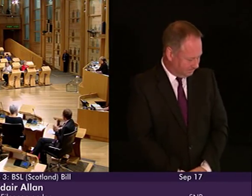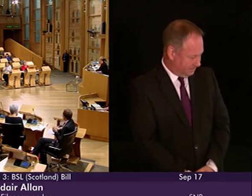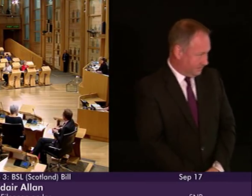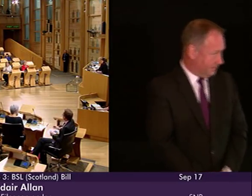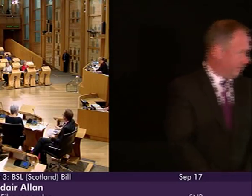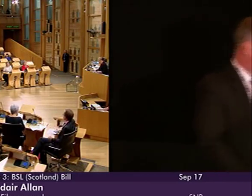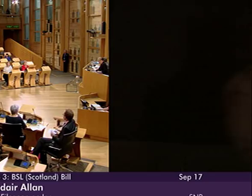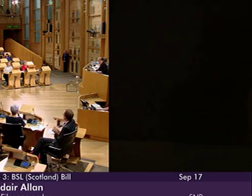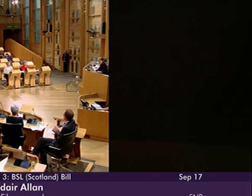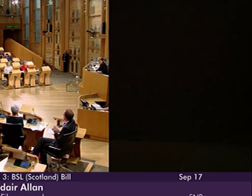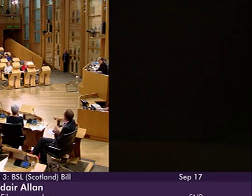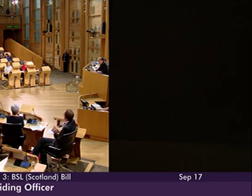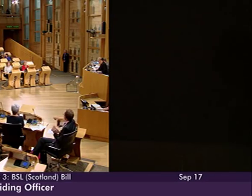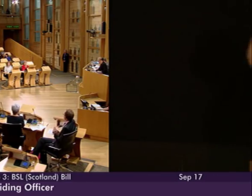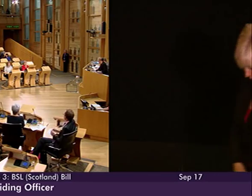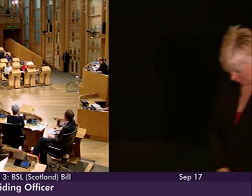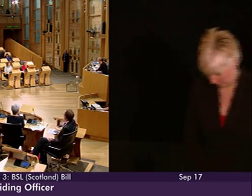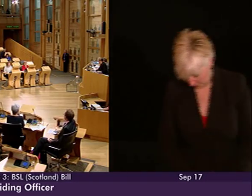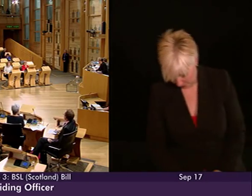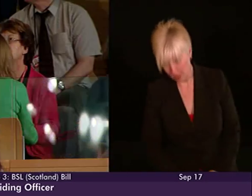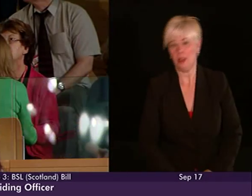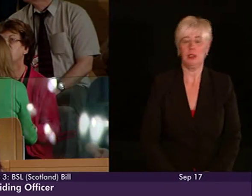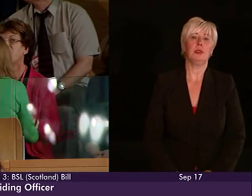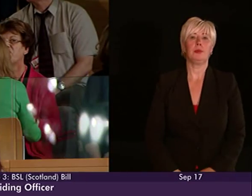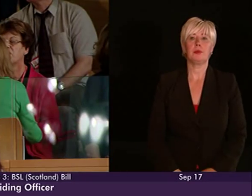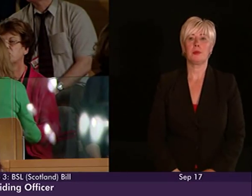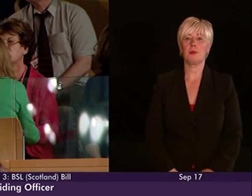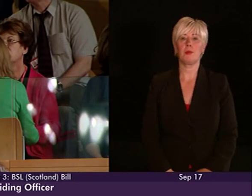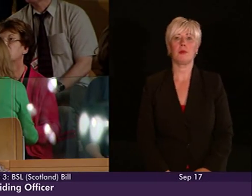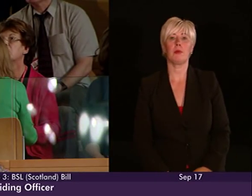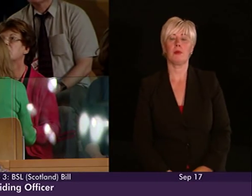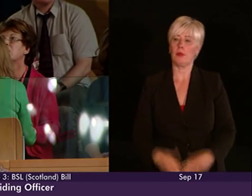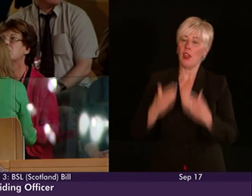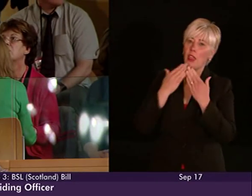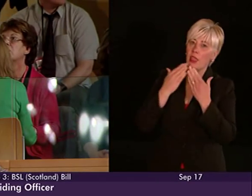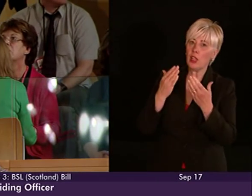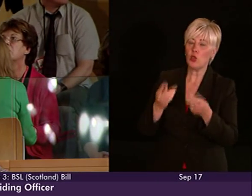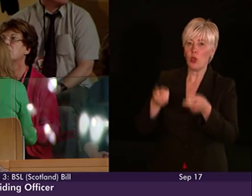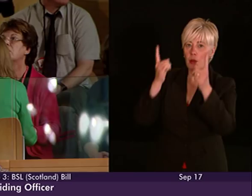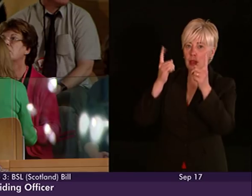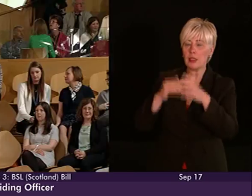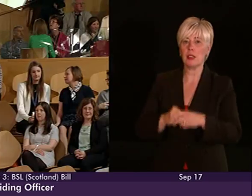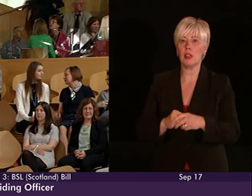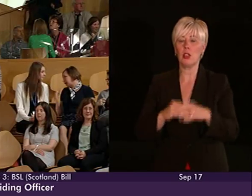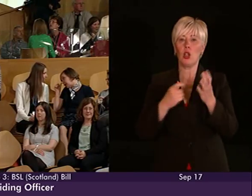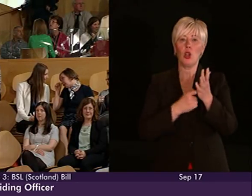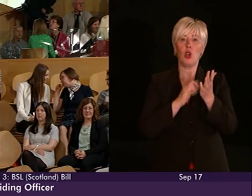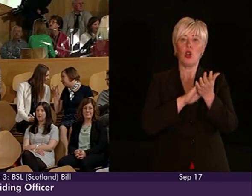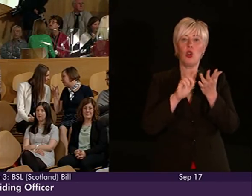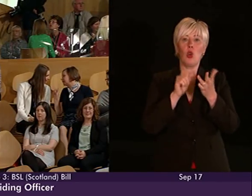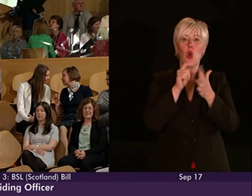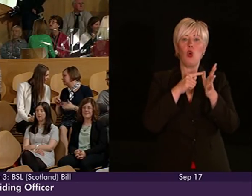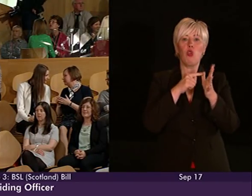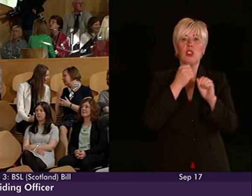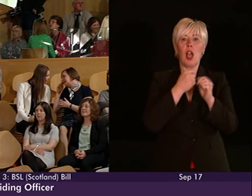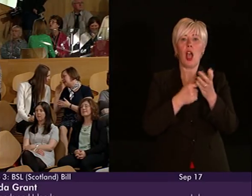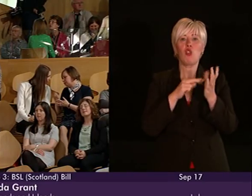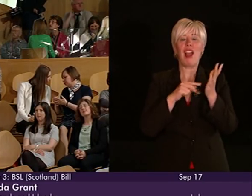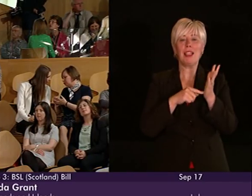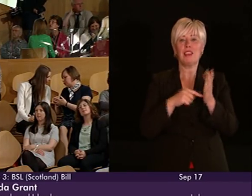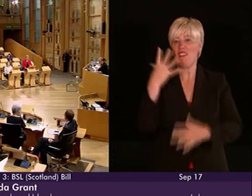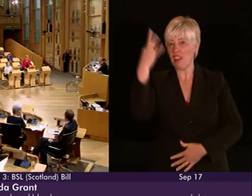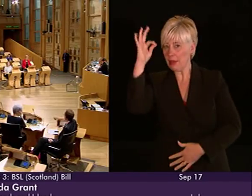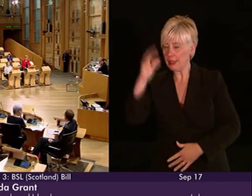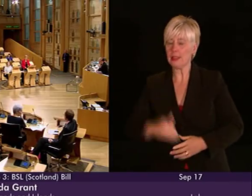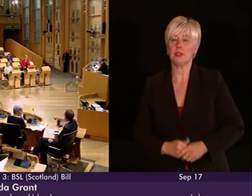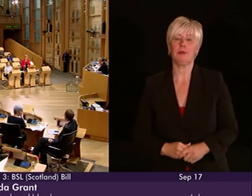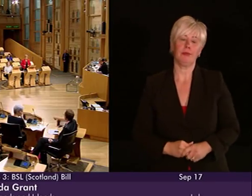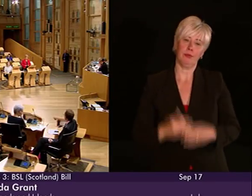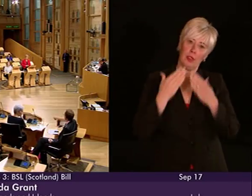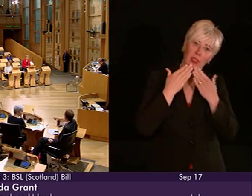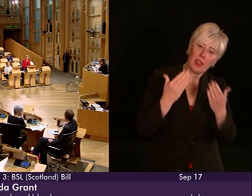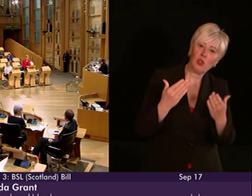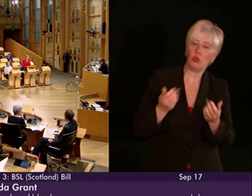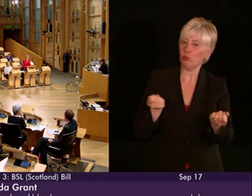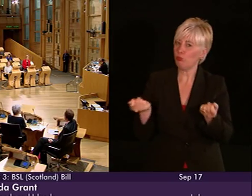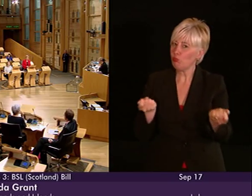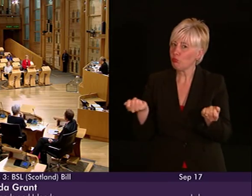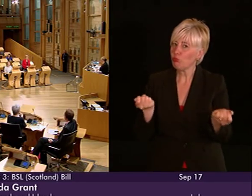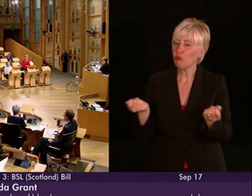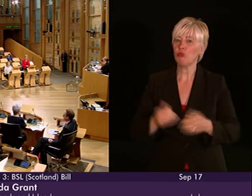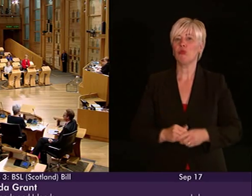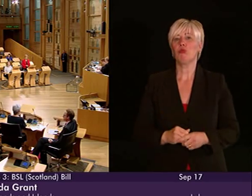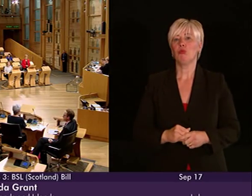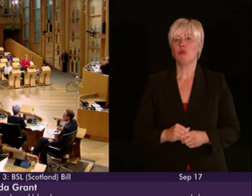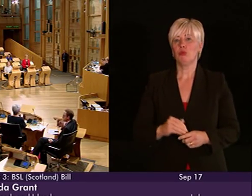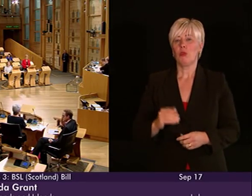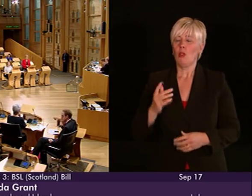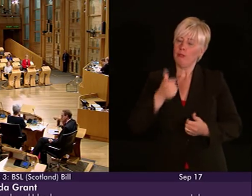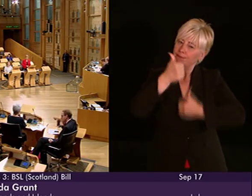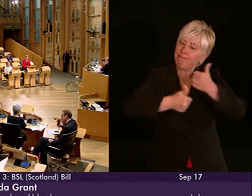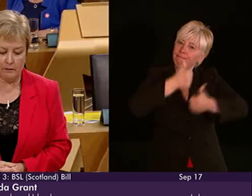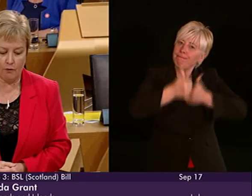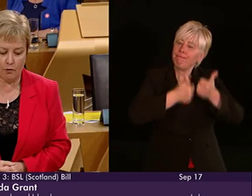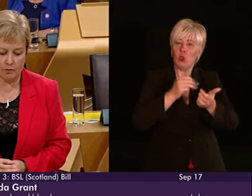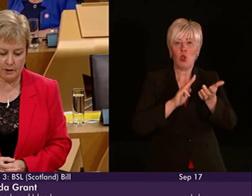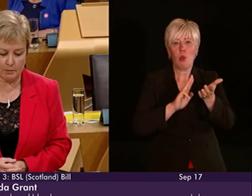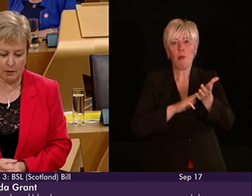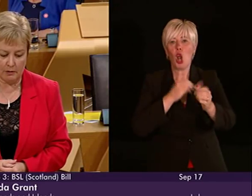Rhoda Grant (Highlands and Islands) (Lab): I congratulate Mark Griffin on bringing the